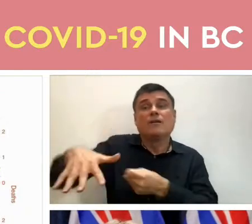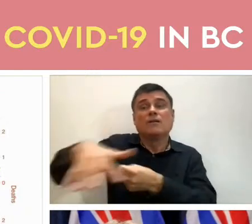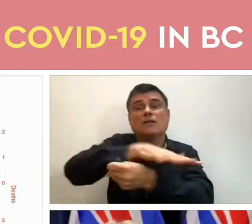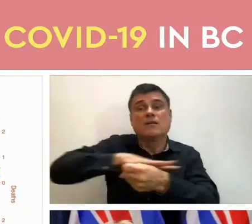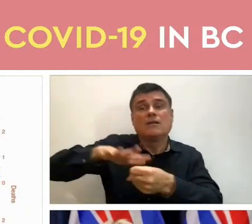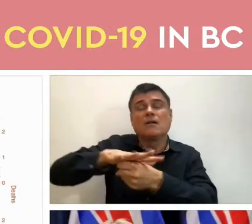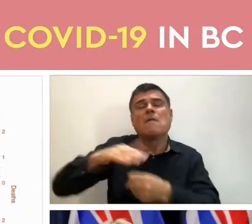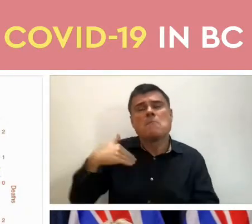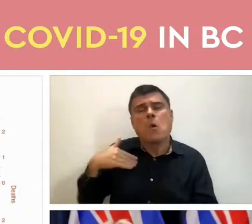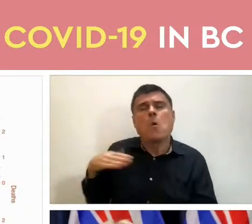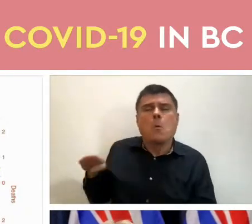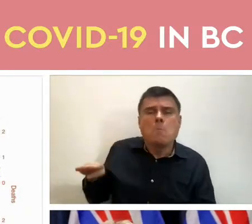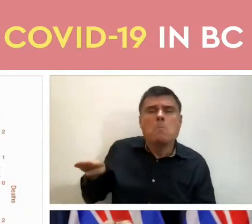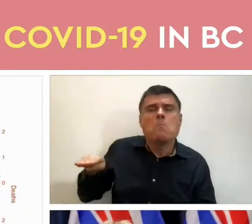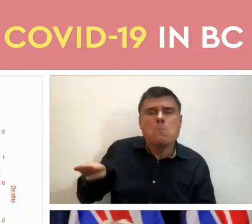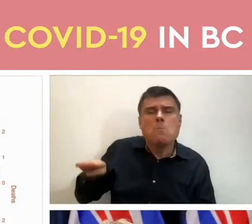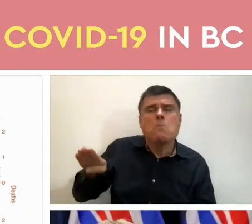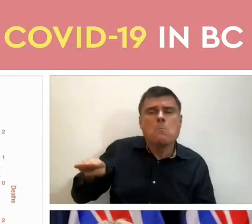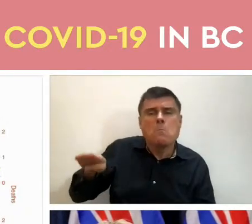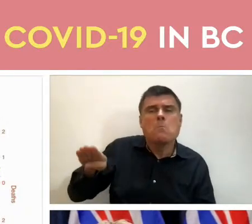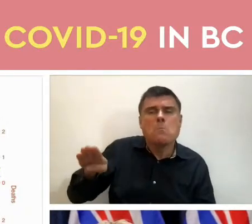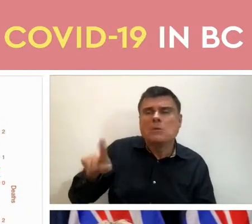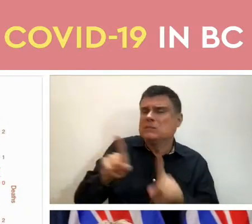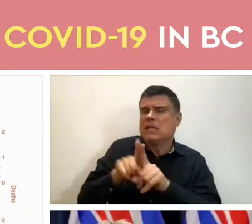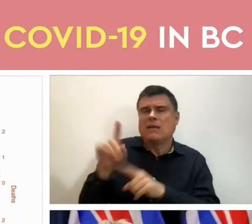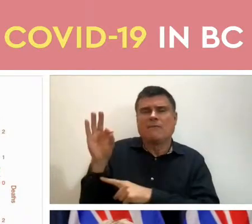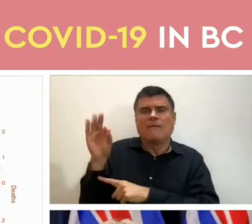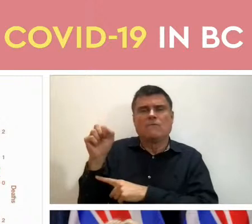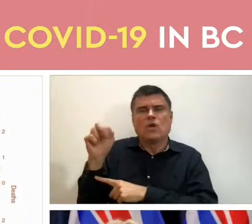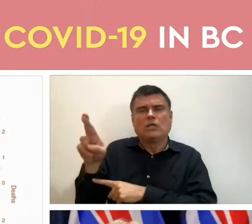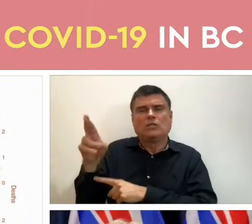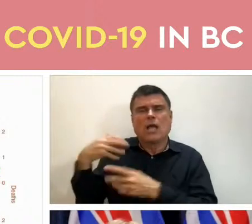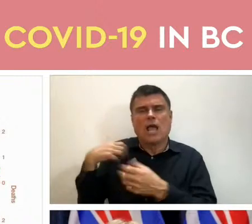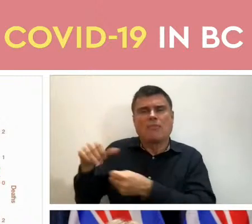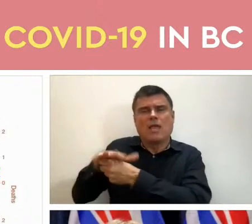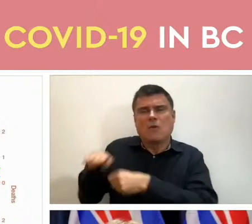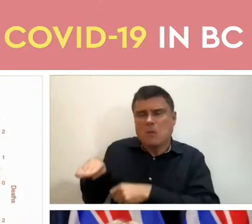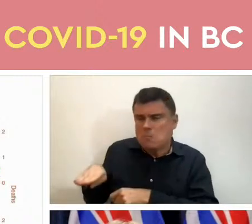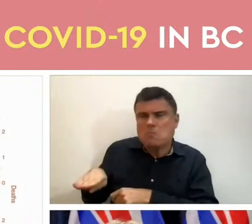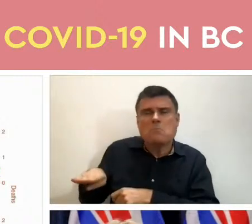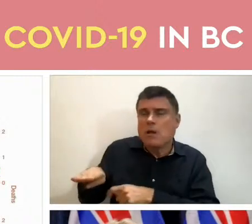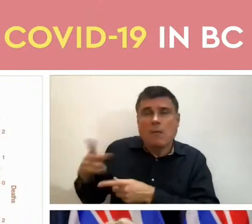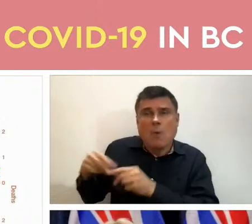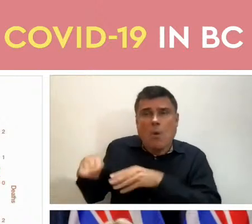We have seen the leveling off in the interior and rapid increase